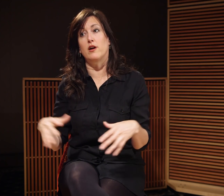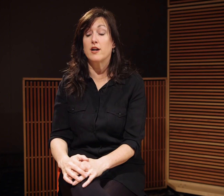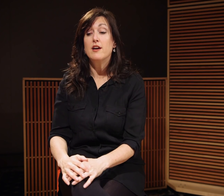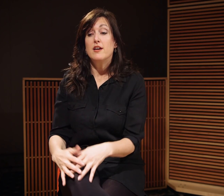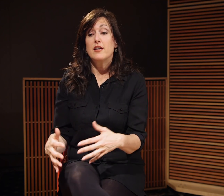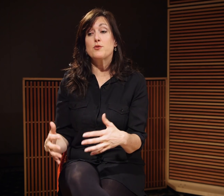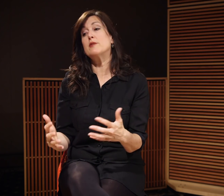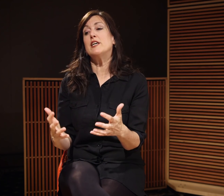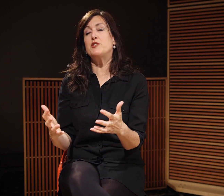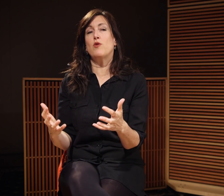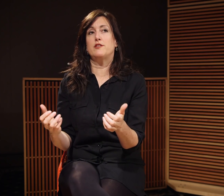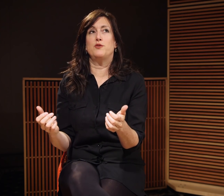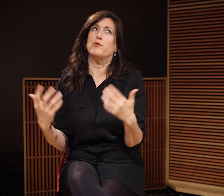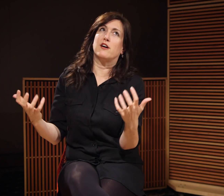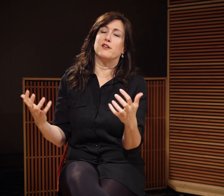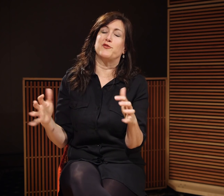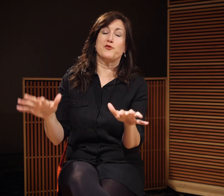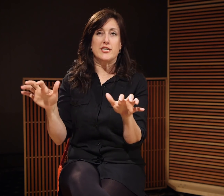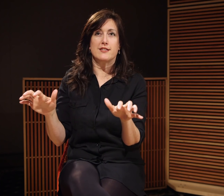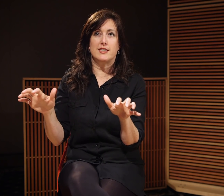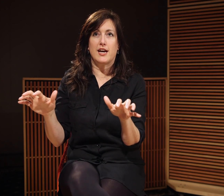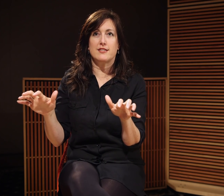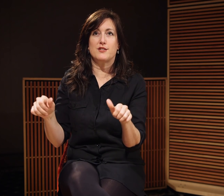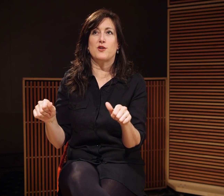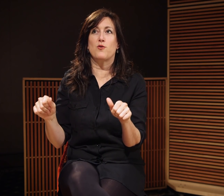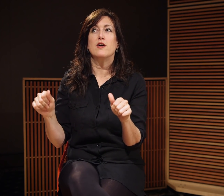So sometimes you want to do what we call you "freeze the text," so